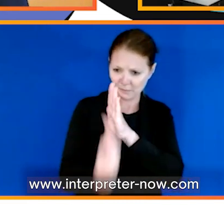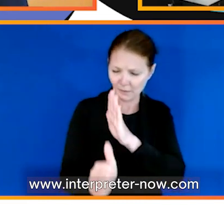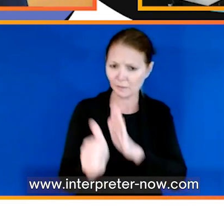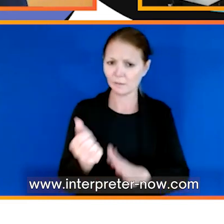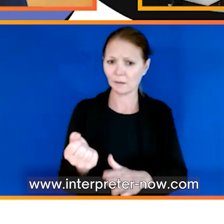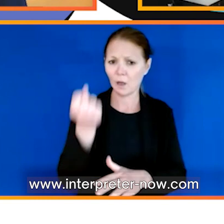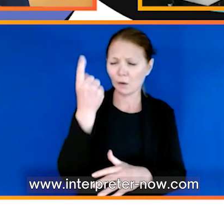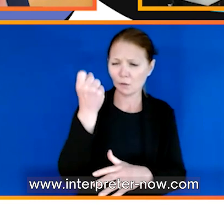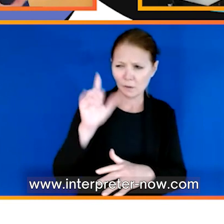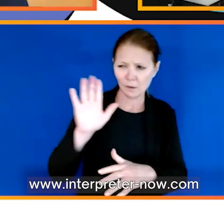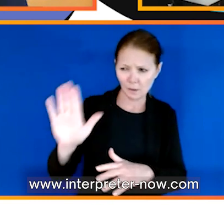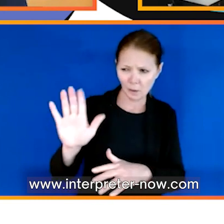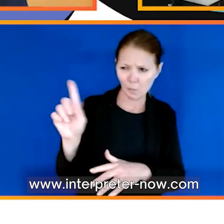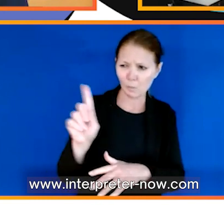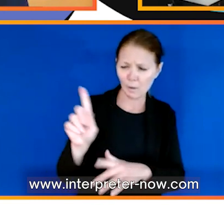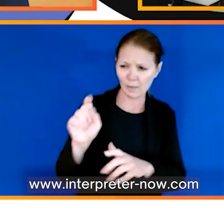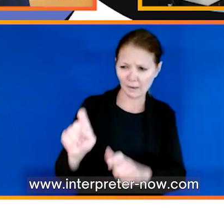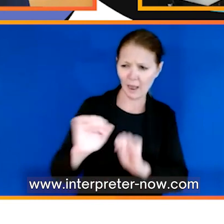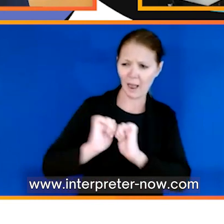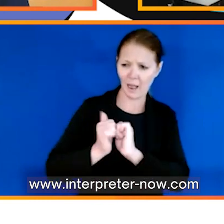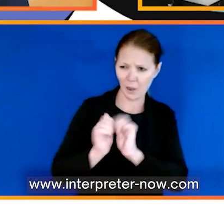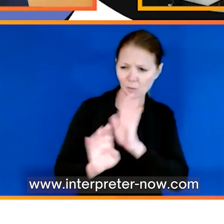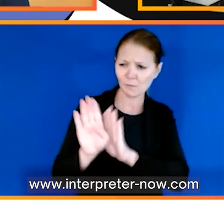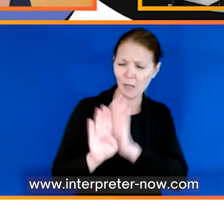for people. For some leaders, that doesn't come naturally.